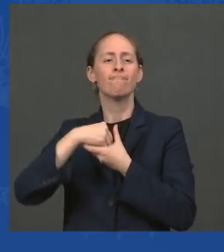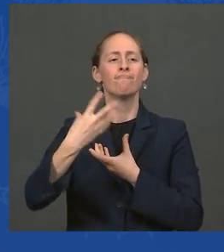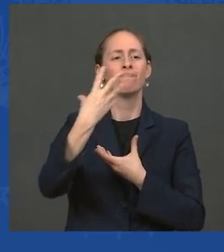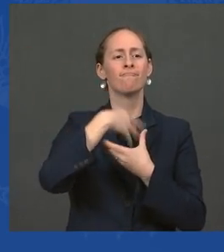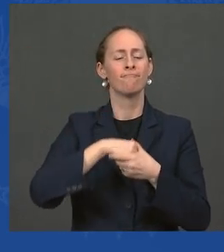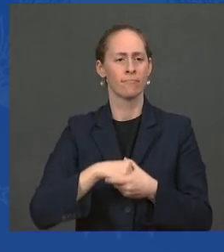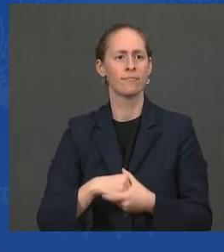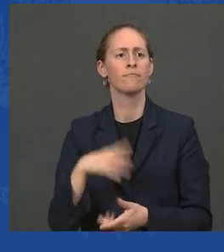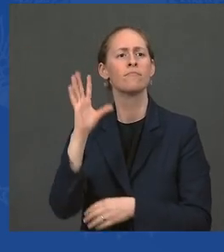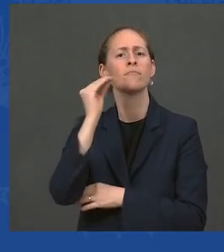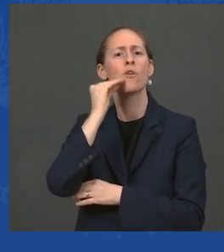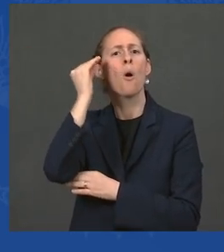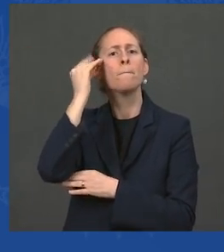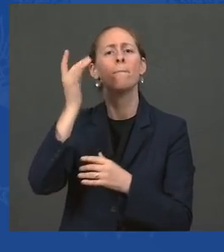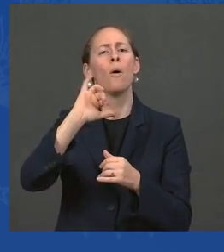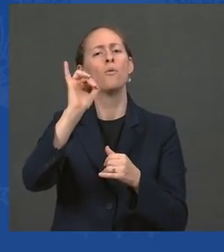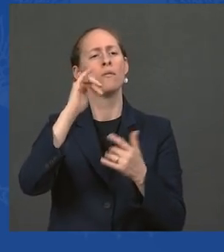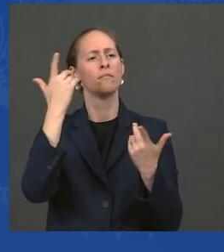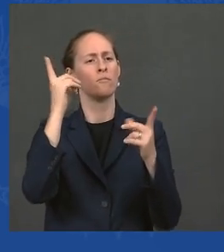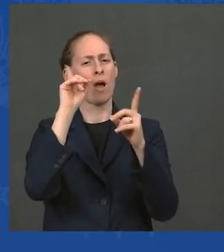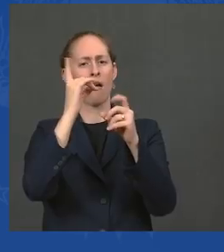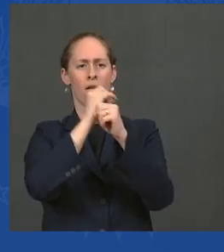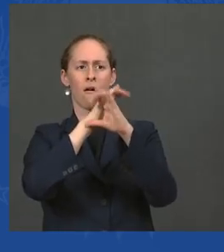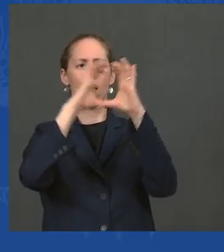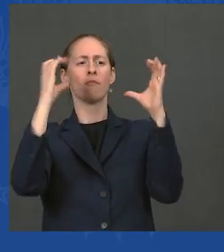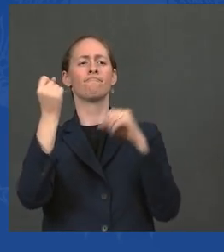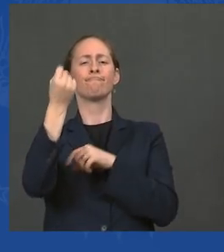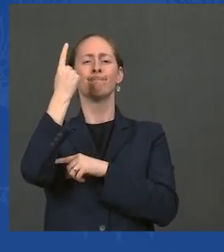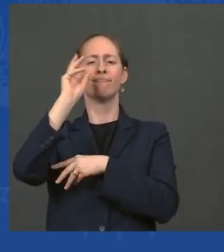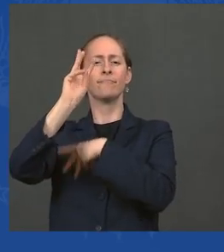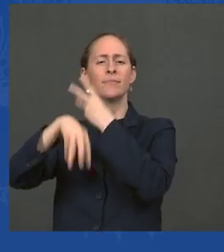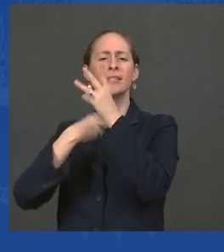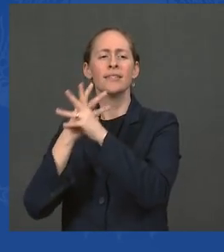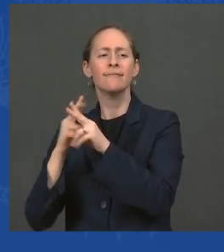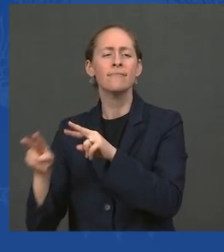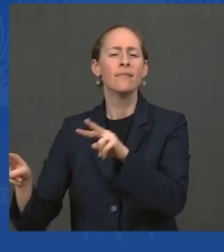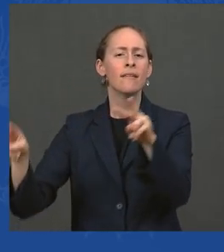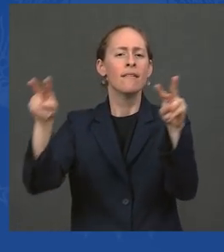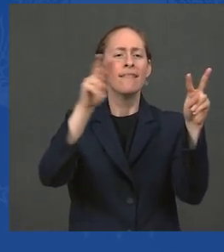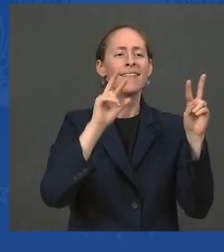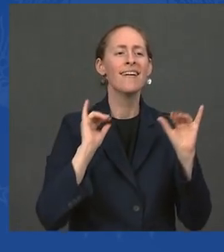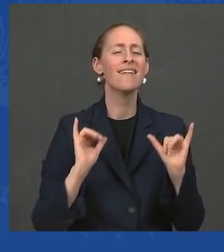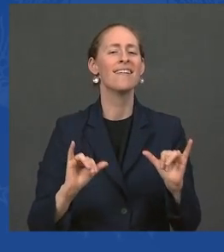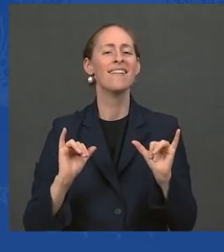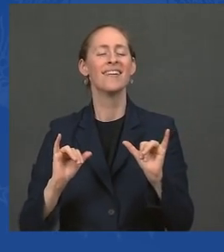and where you begin, and where it takes shape. And that happened to me in 2446 North Washington Avenue.